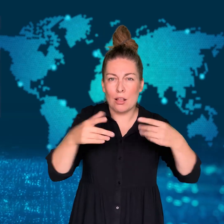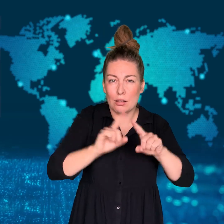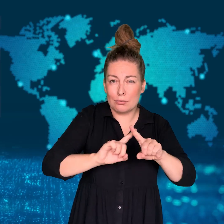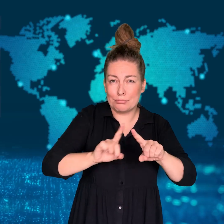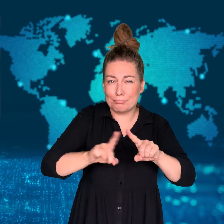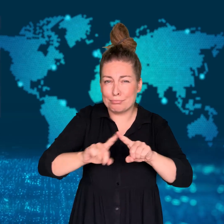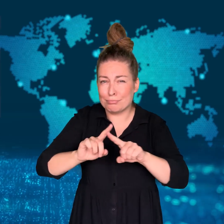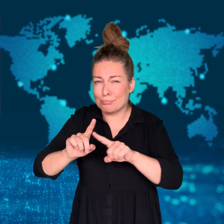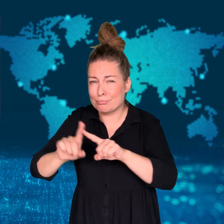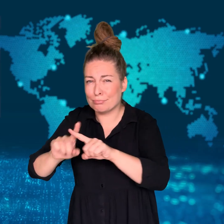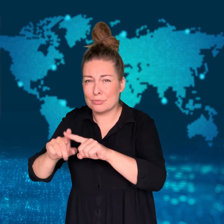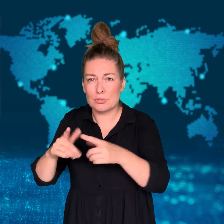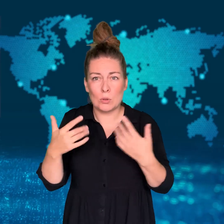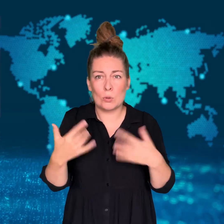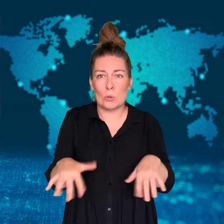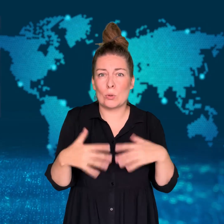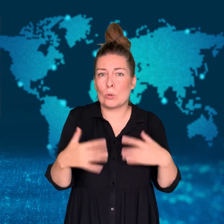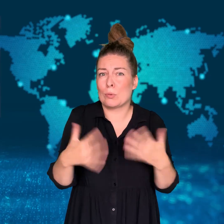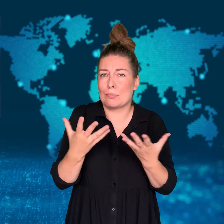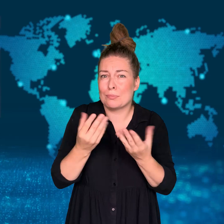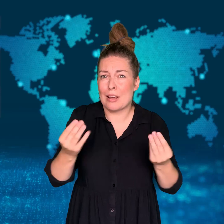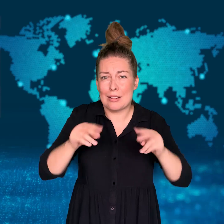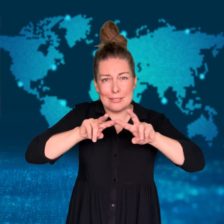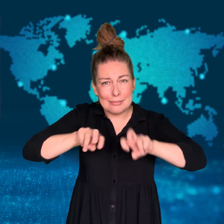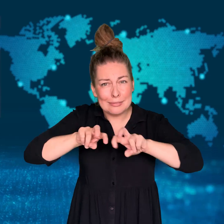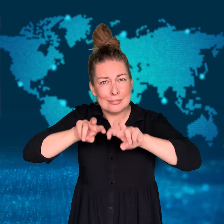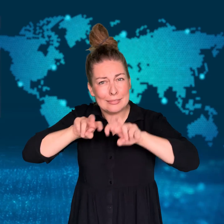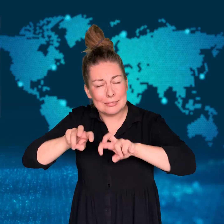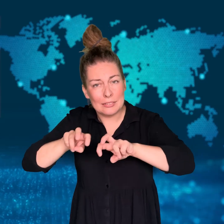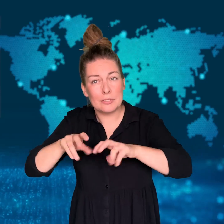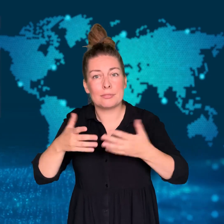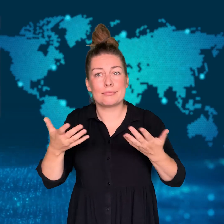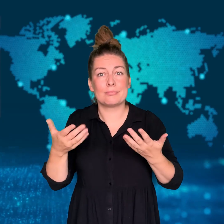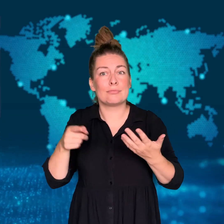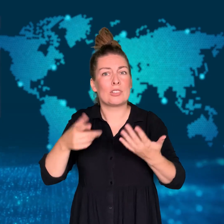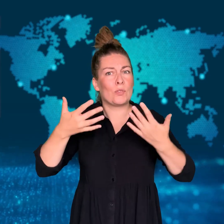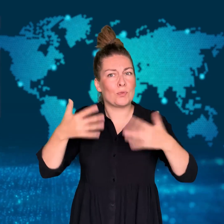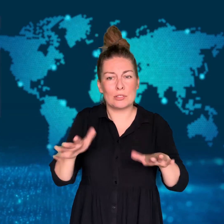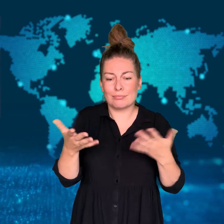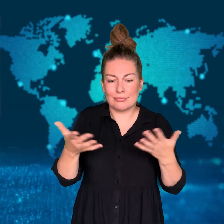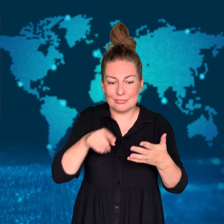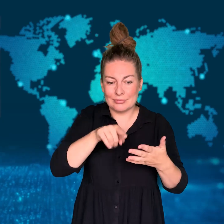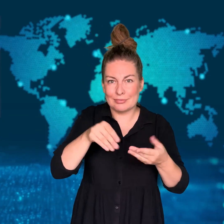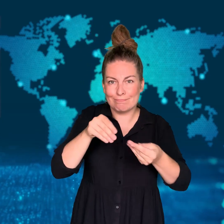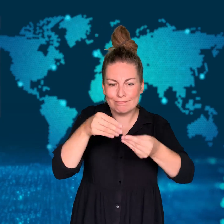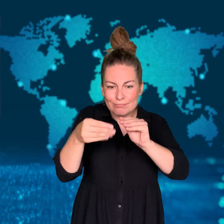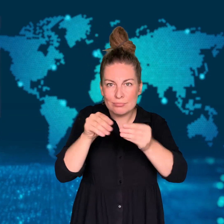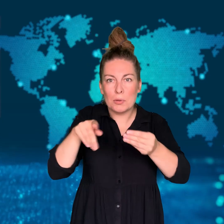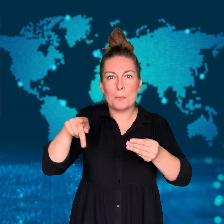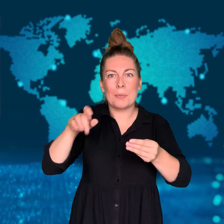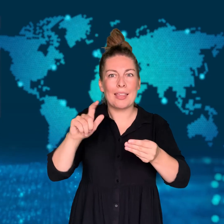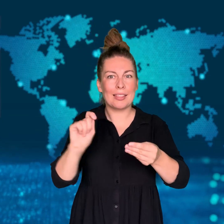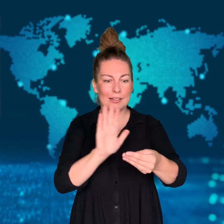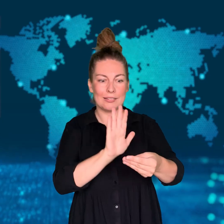Hundreds of other plastics had been tested.